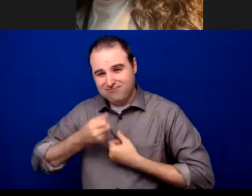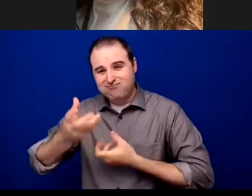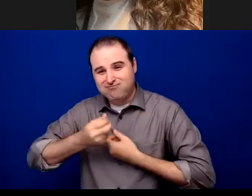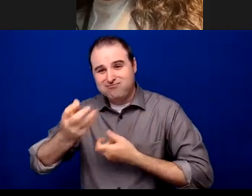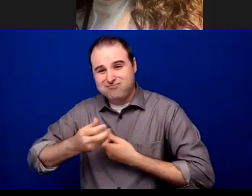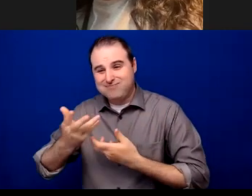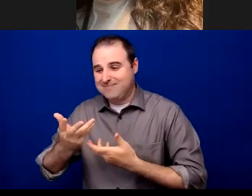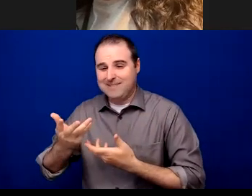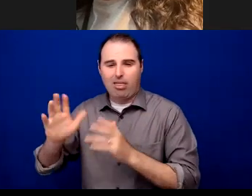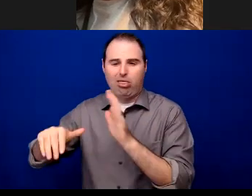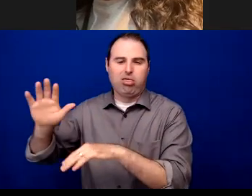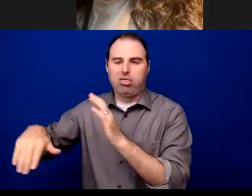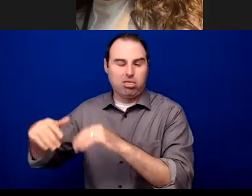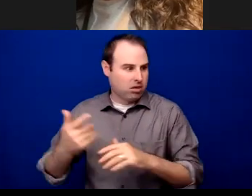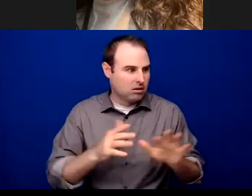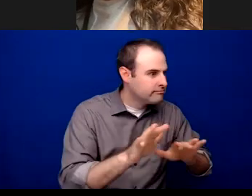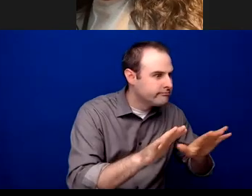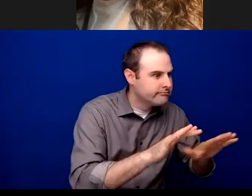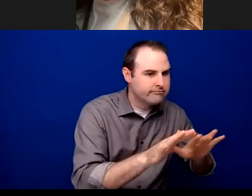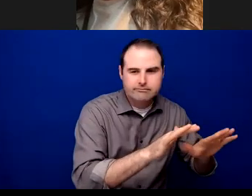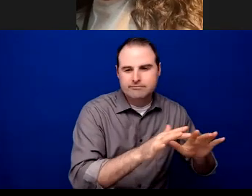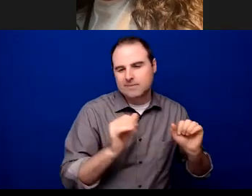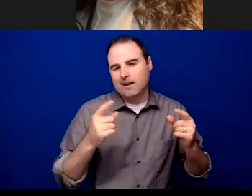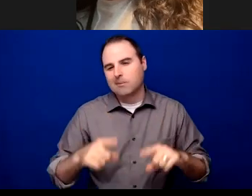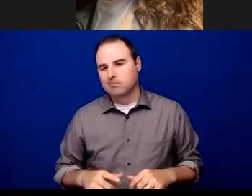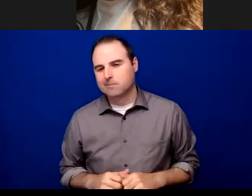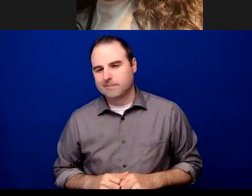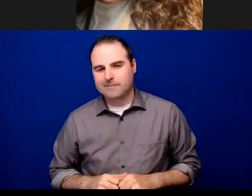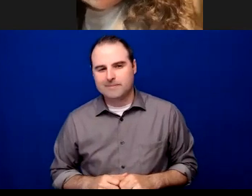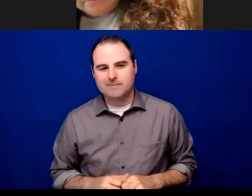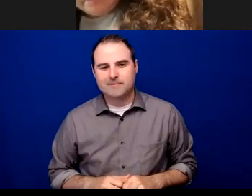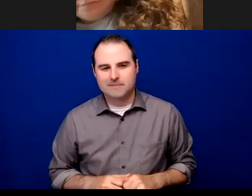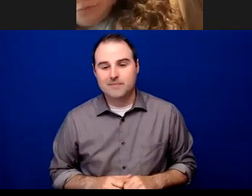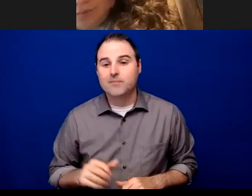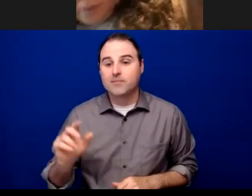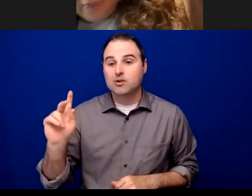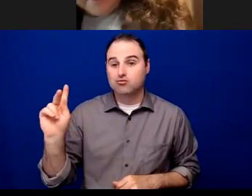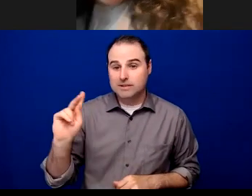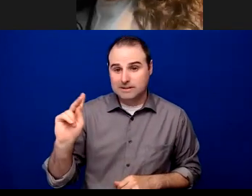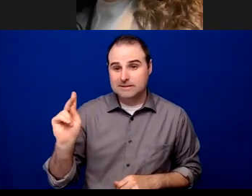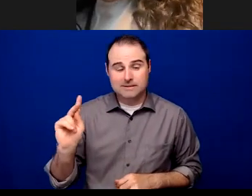So so, you know, I Kristen and I have been talking about this